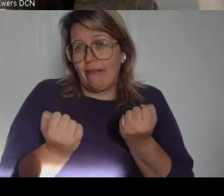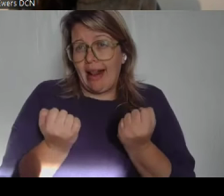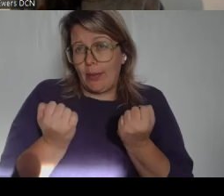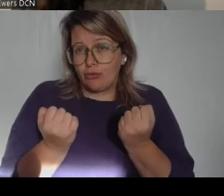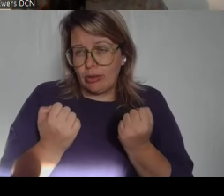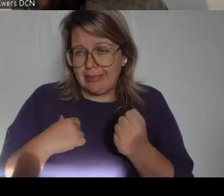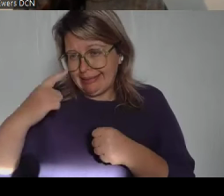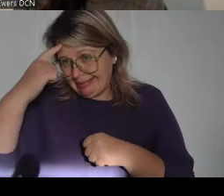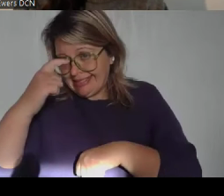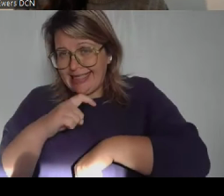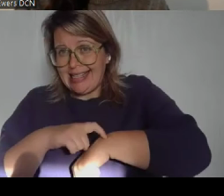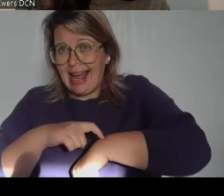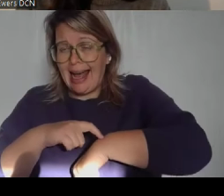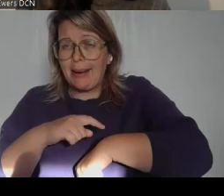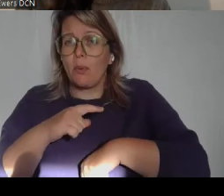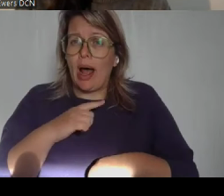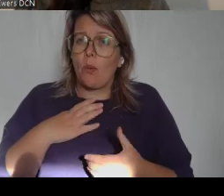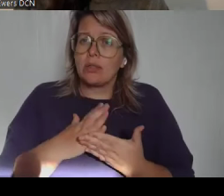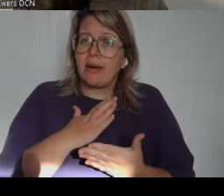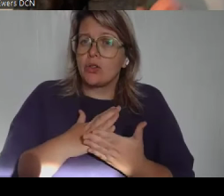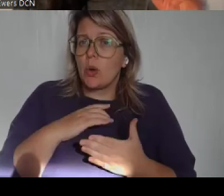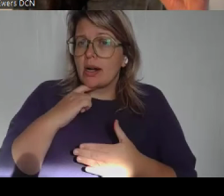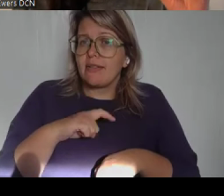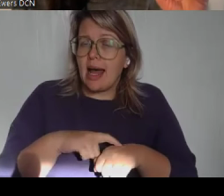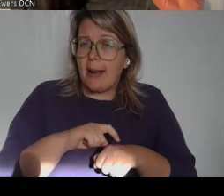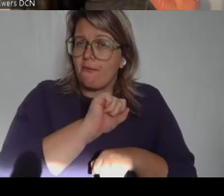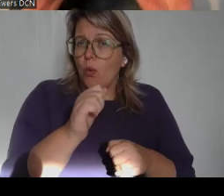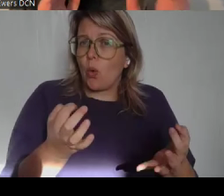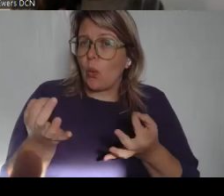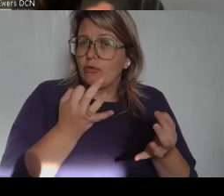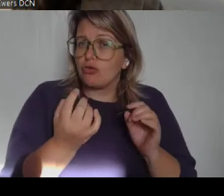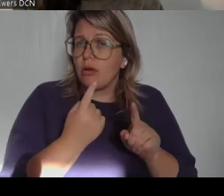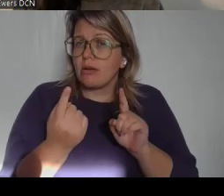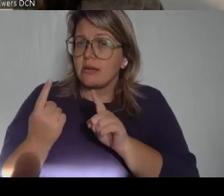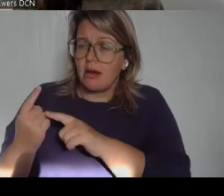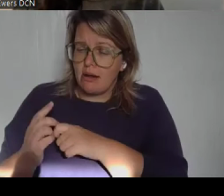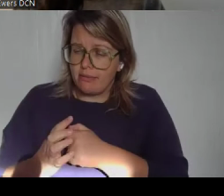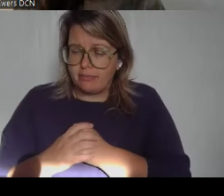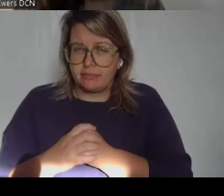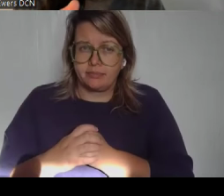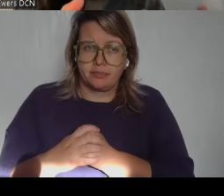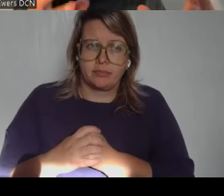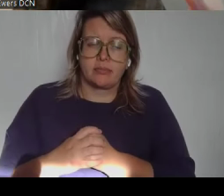because I do want to allow some time for questions. I think what I'm going to say about evaluating is,